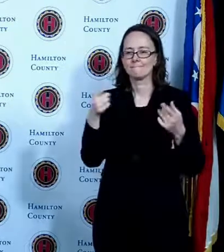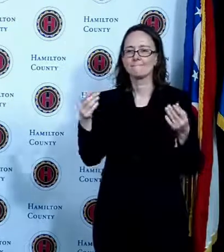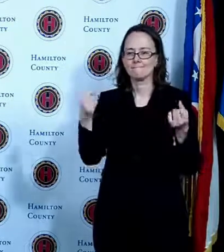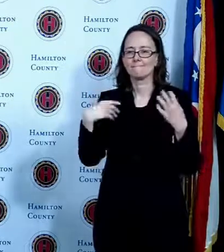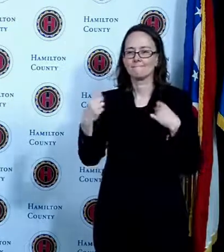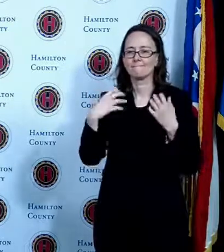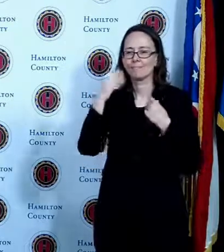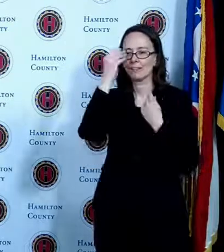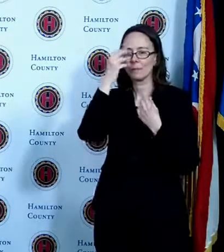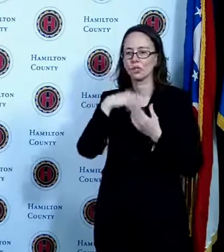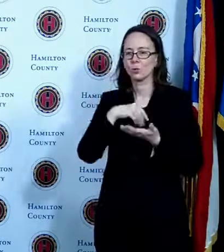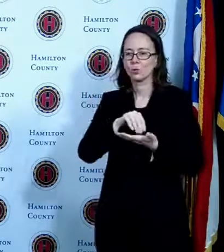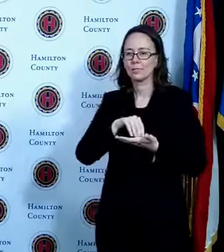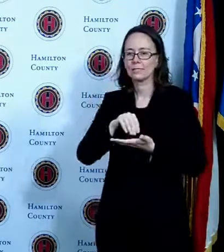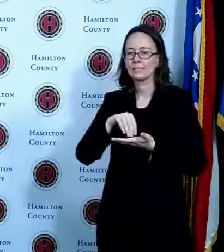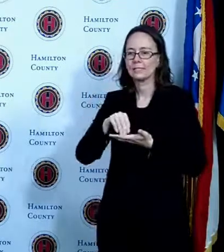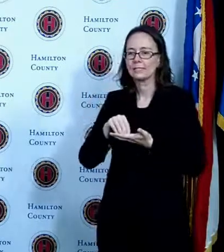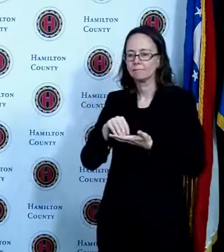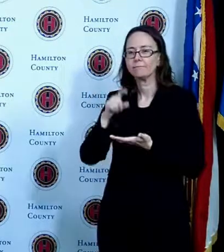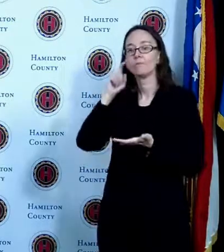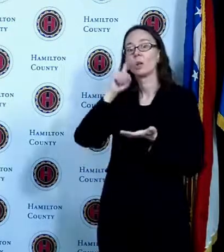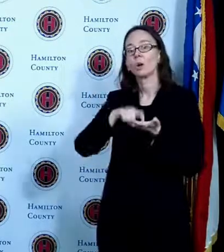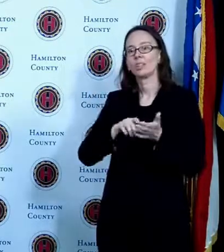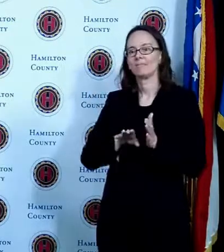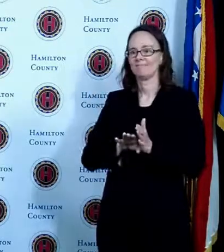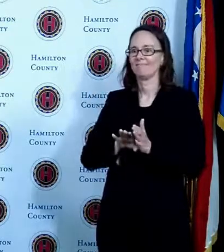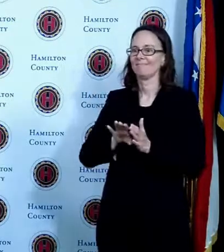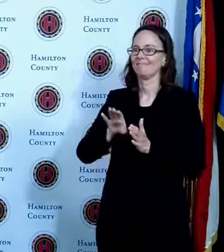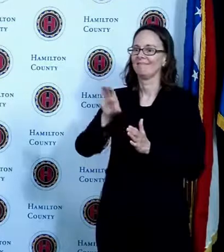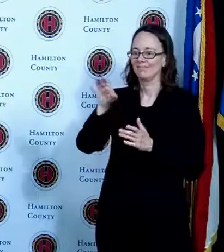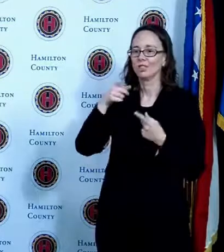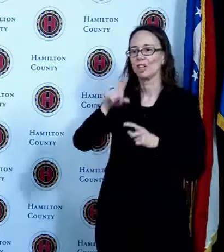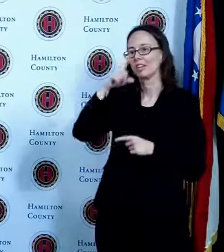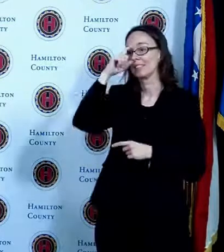summer that is traditionally an uptick you're loosening the restrictions from